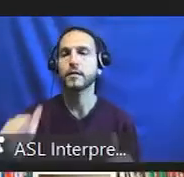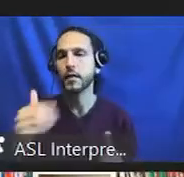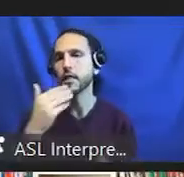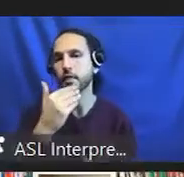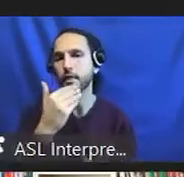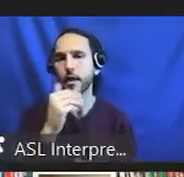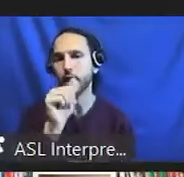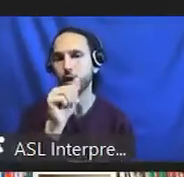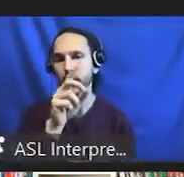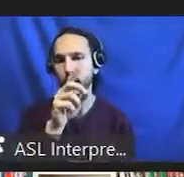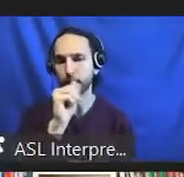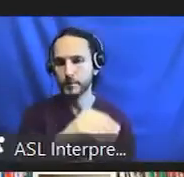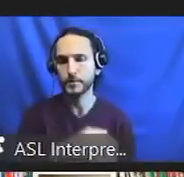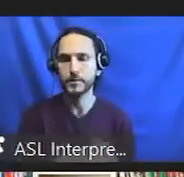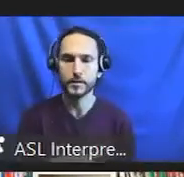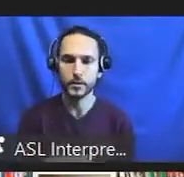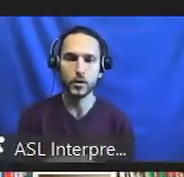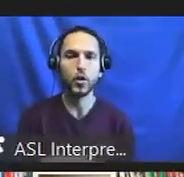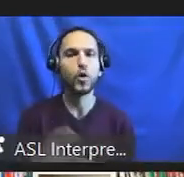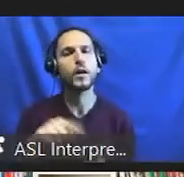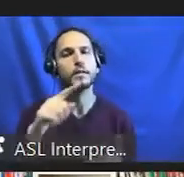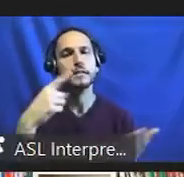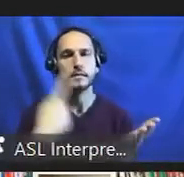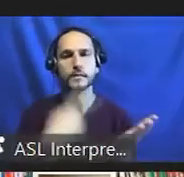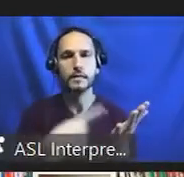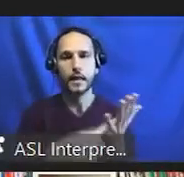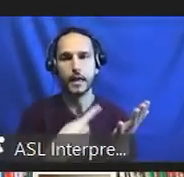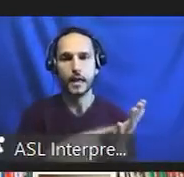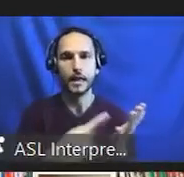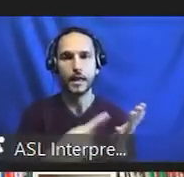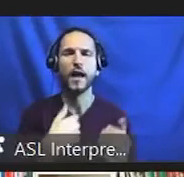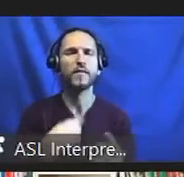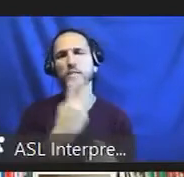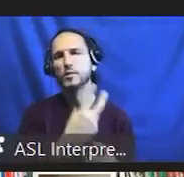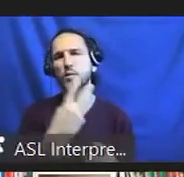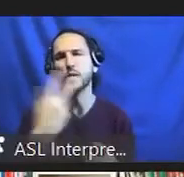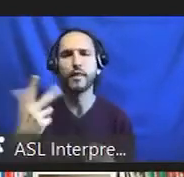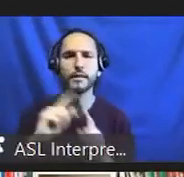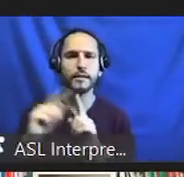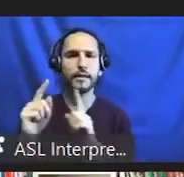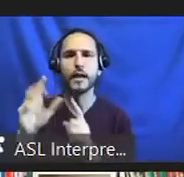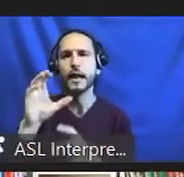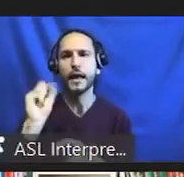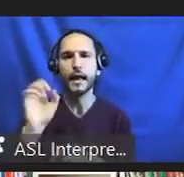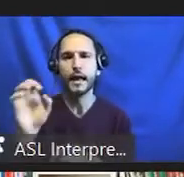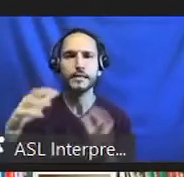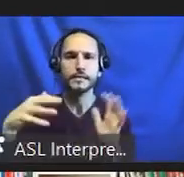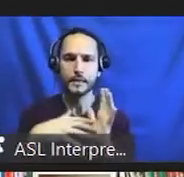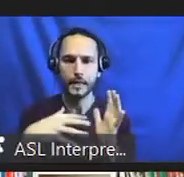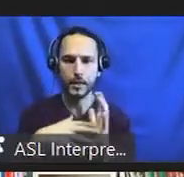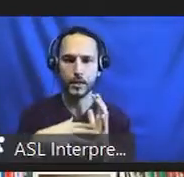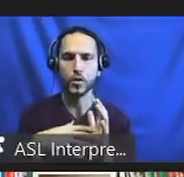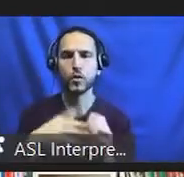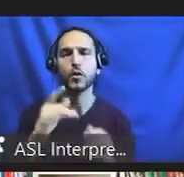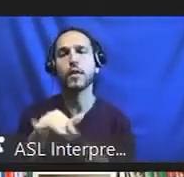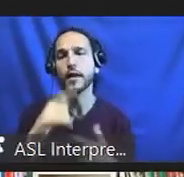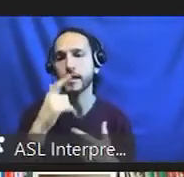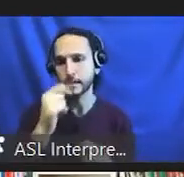So we're going to be talking about just two or three case studies that are of interest and kind of make the points